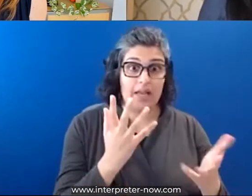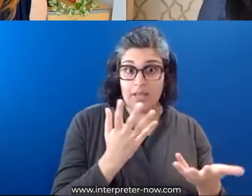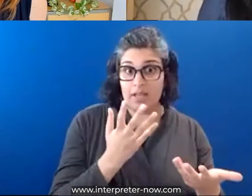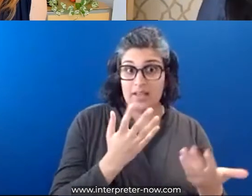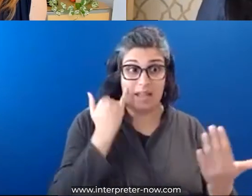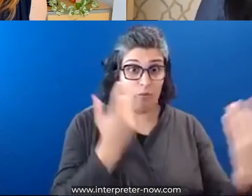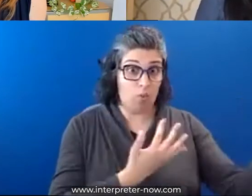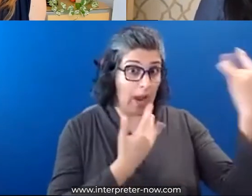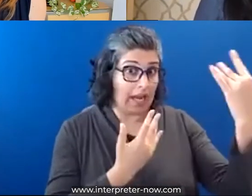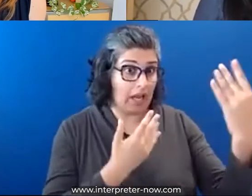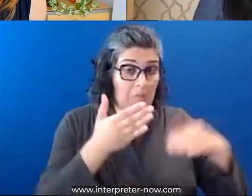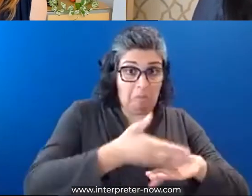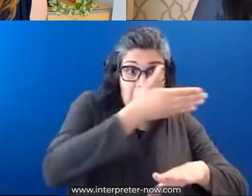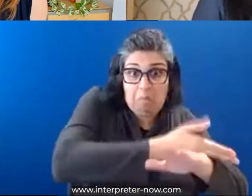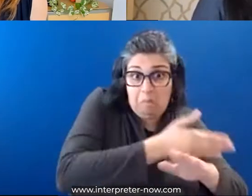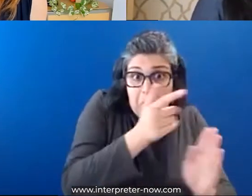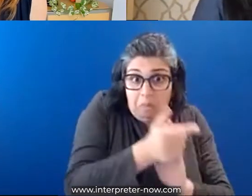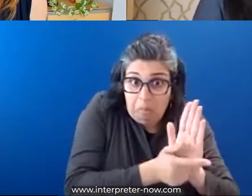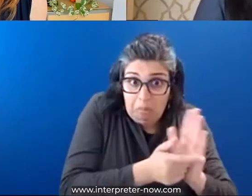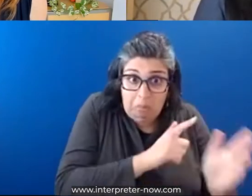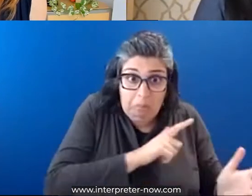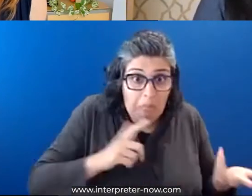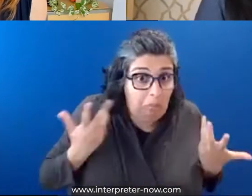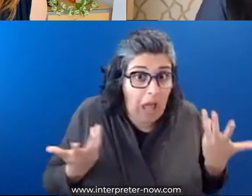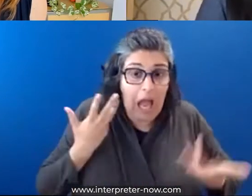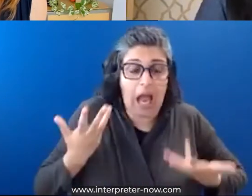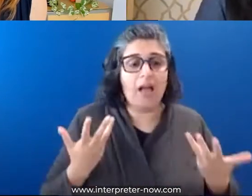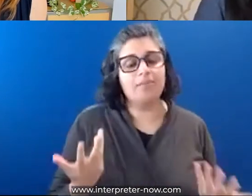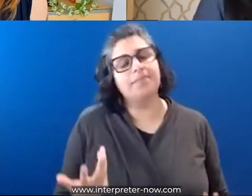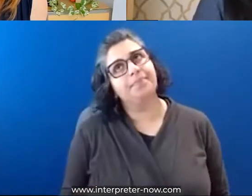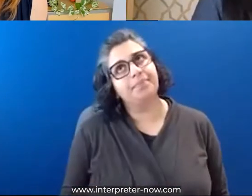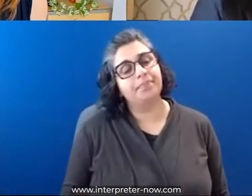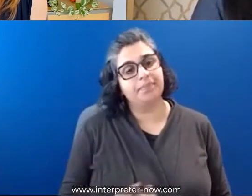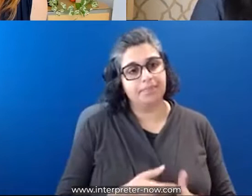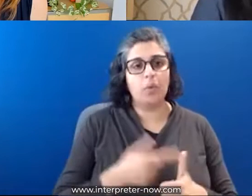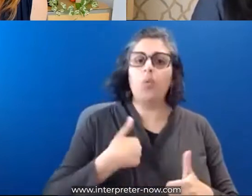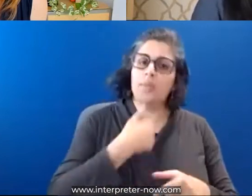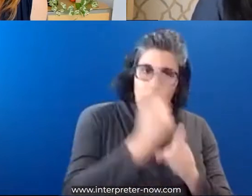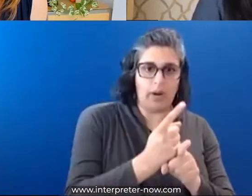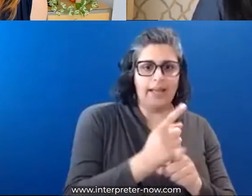That's a question they asked. At first, I could say, we were right to do what we did. Twenty thousand people are home.